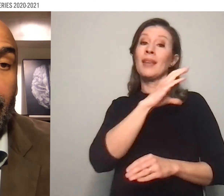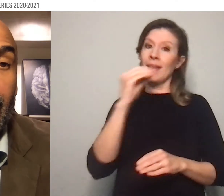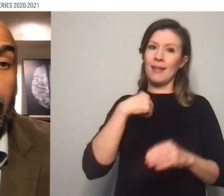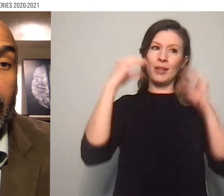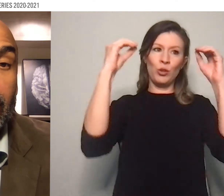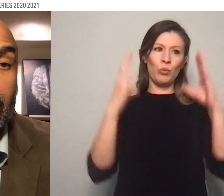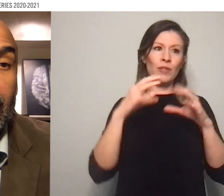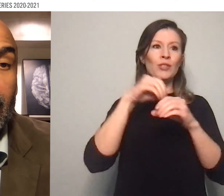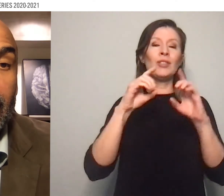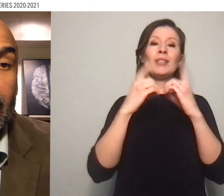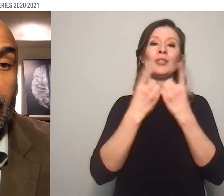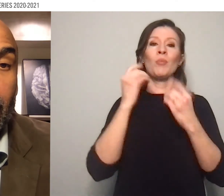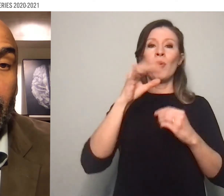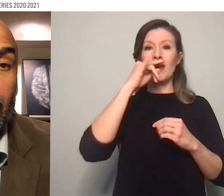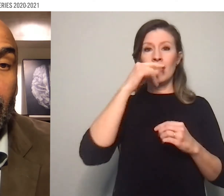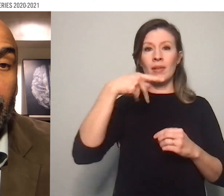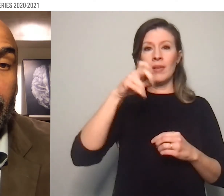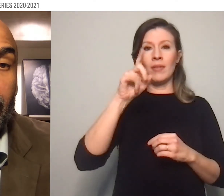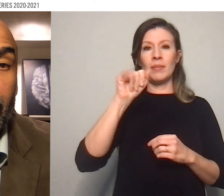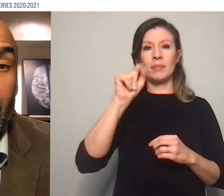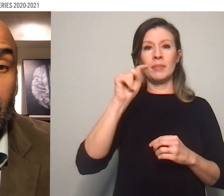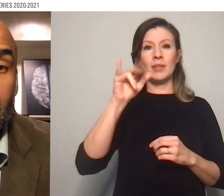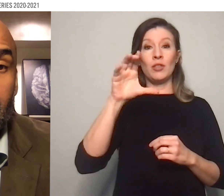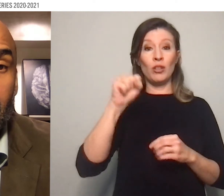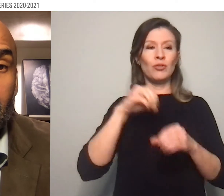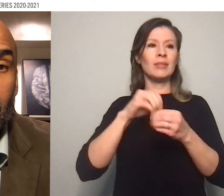and Professor in the Department of Pediatrics in the medical school